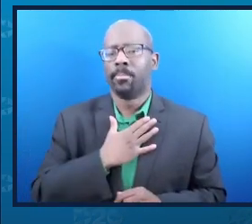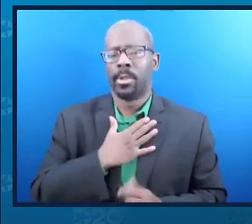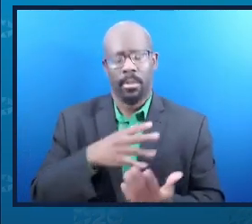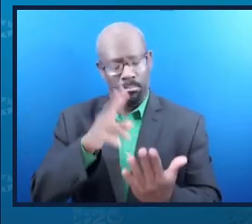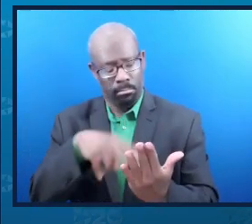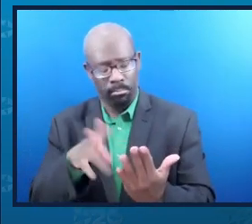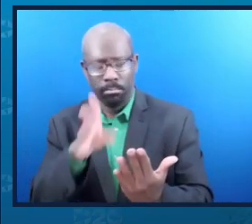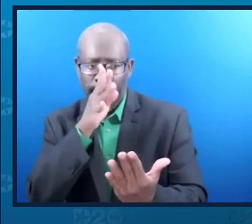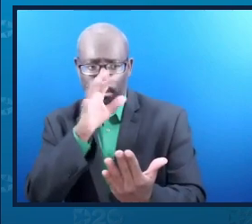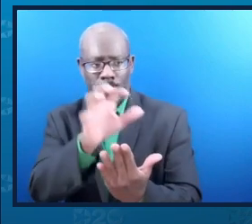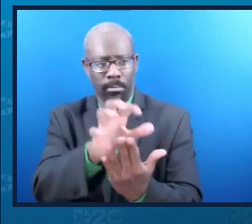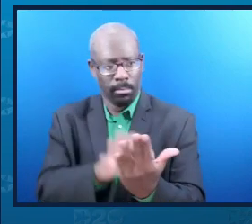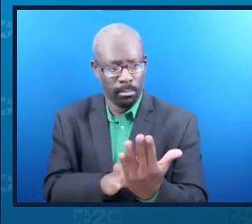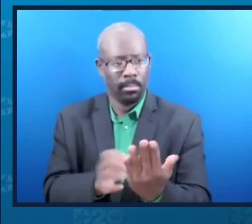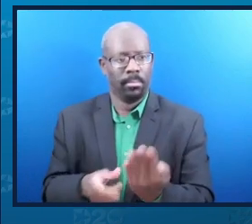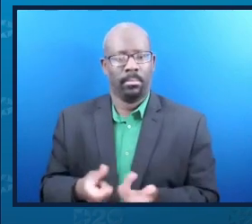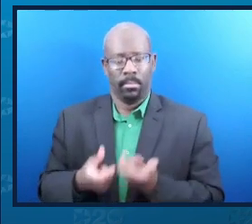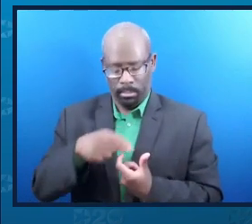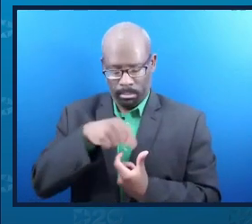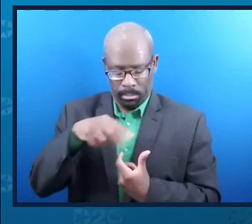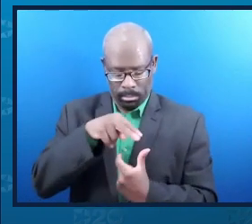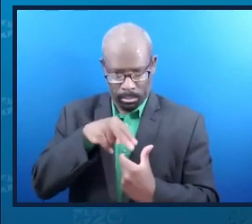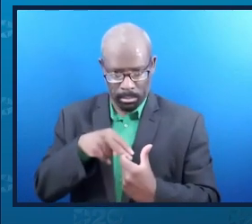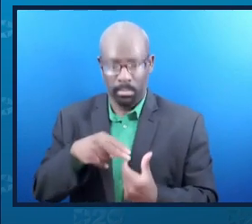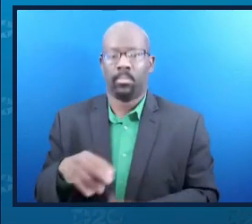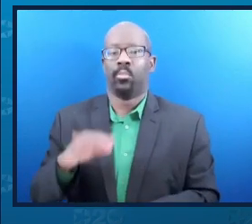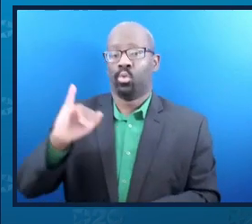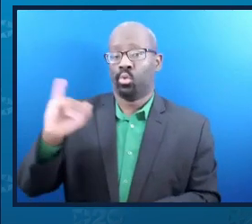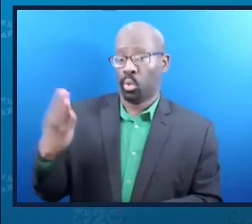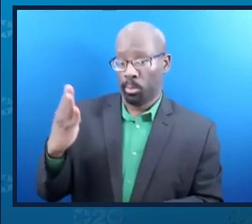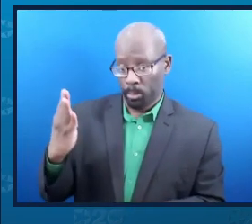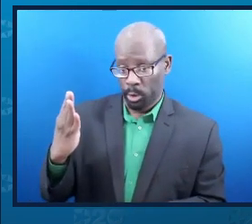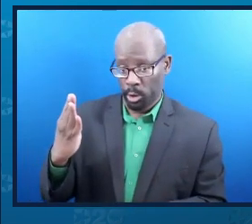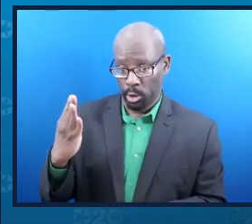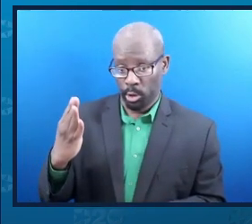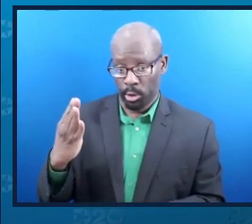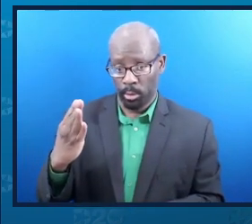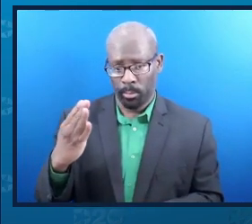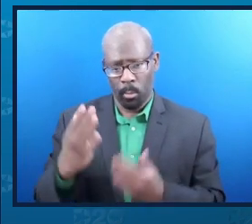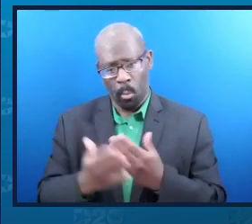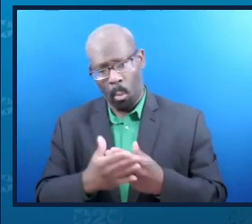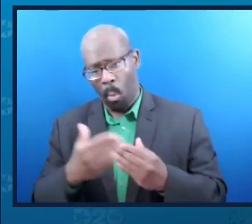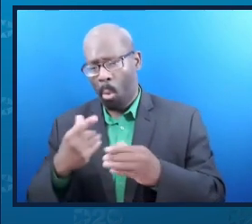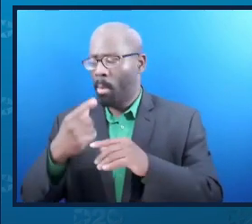BIDEN JR., IN CAREER PUBLIC SERVICE SPANNING NEAR LAY HALF